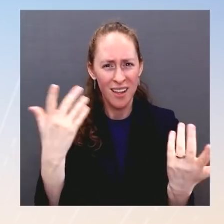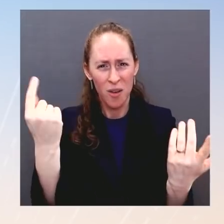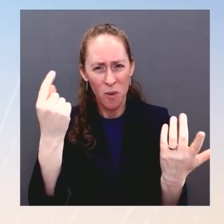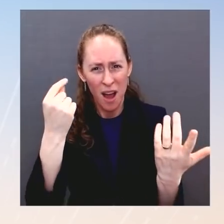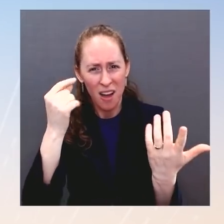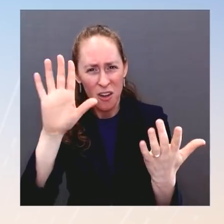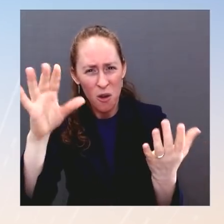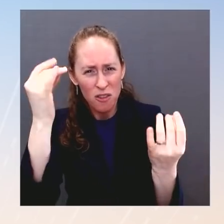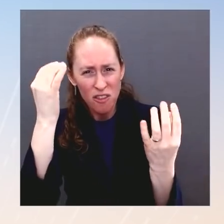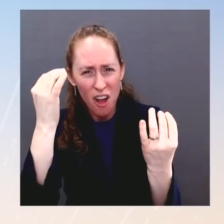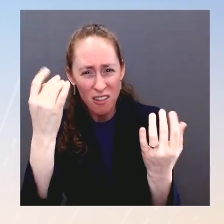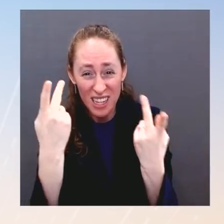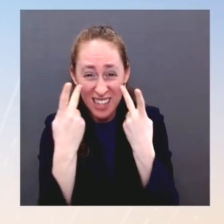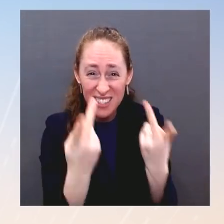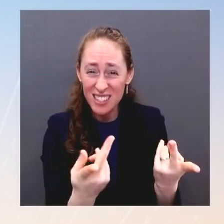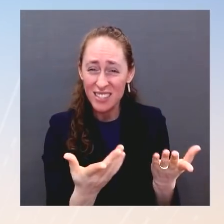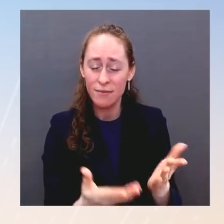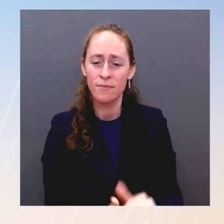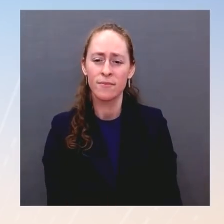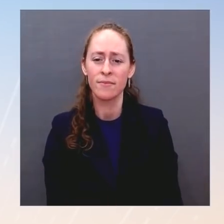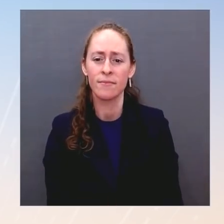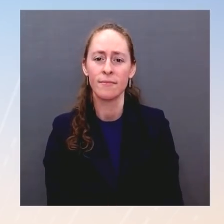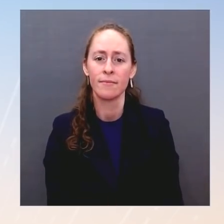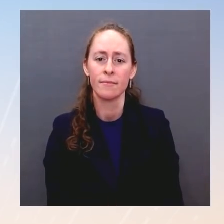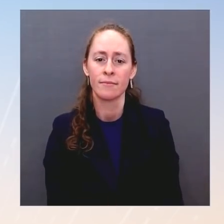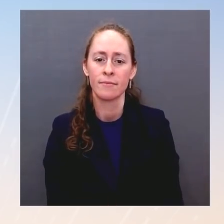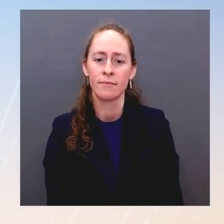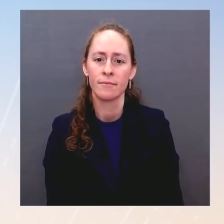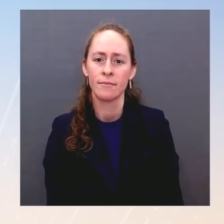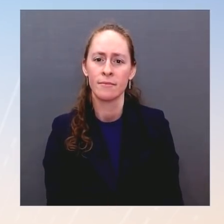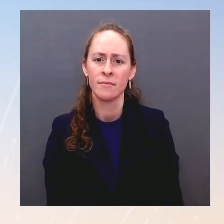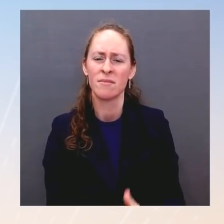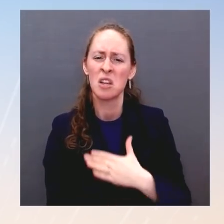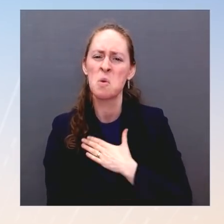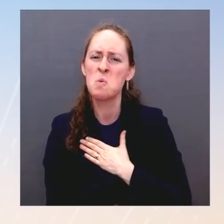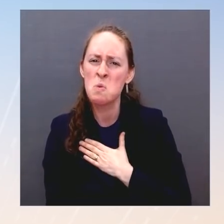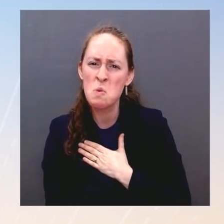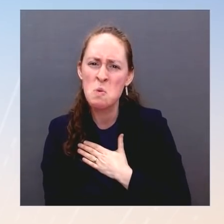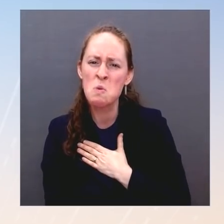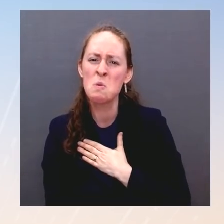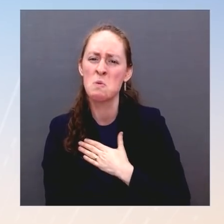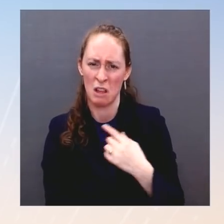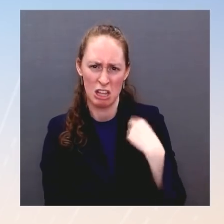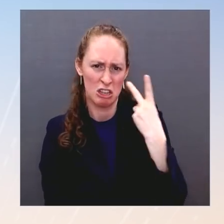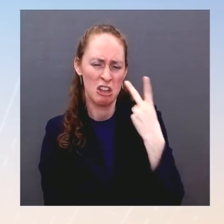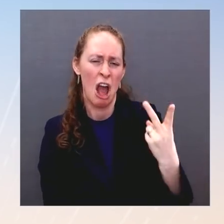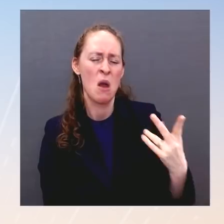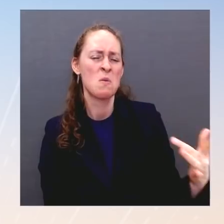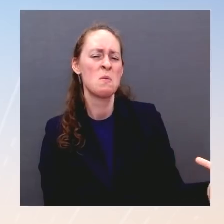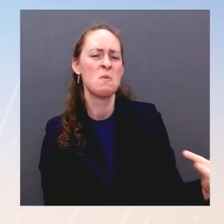it's horrific to watch. It's heart wrenching to watch. And we've all seen the images -- the President, the Vice President,